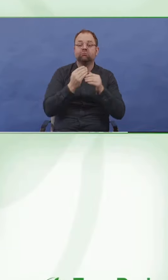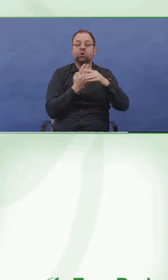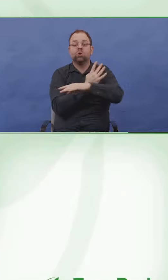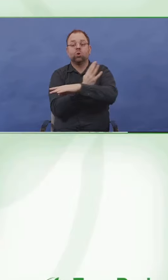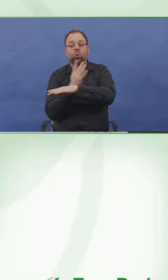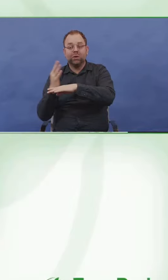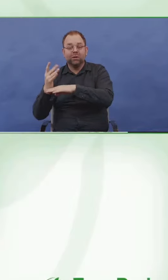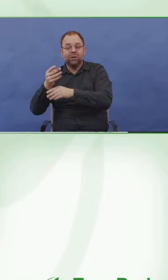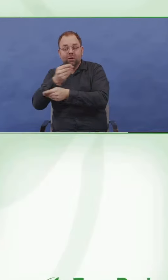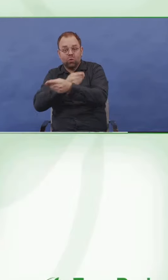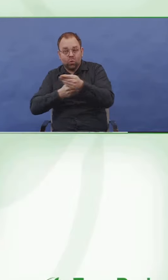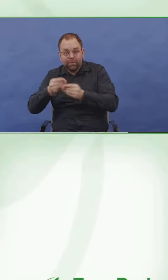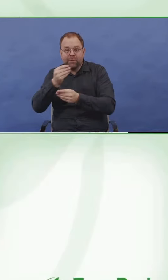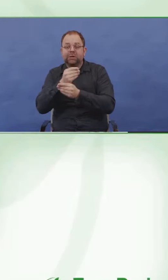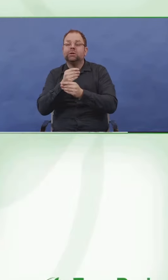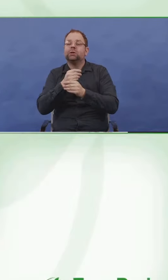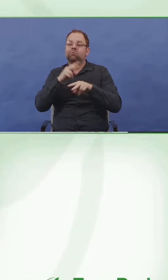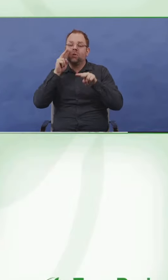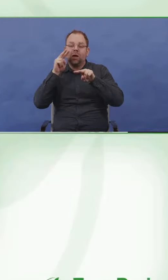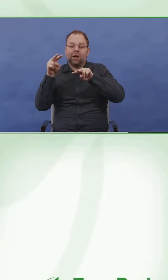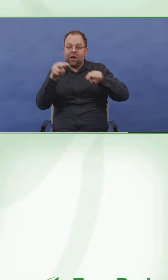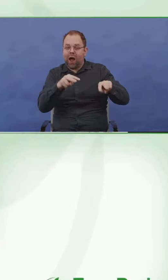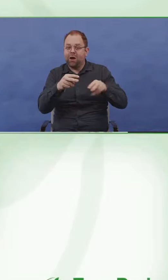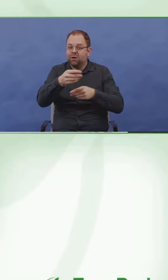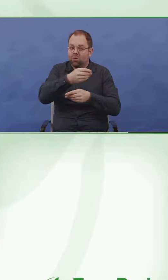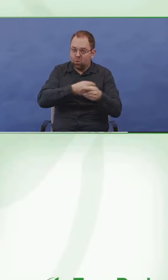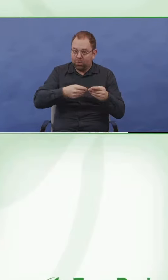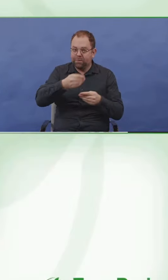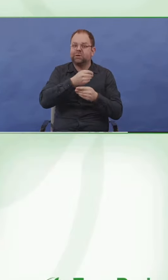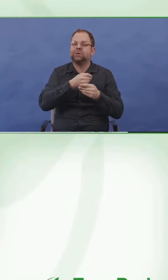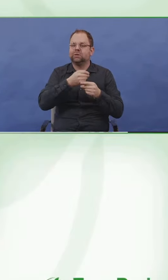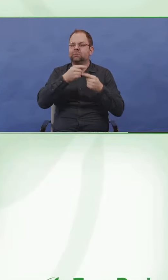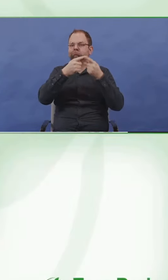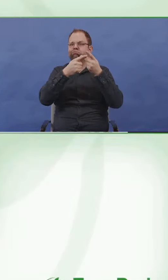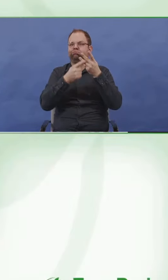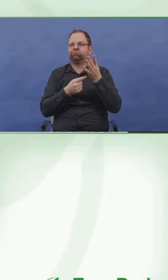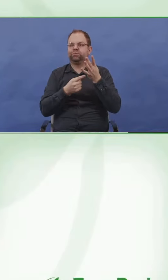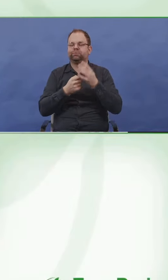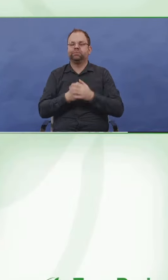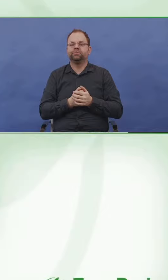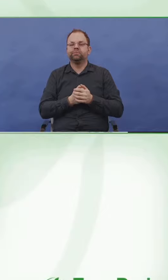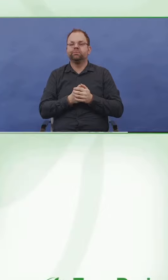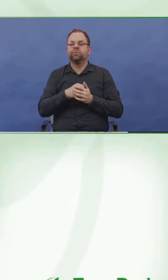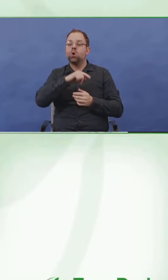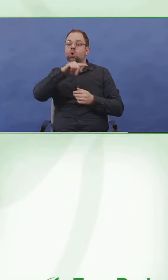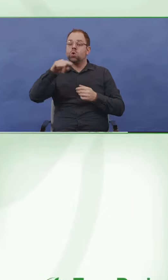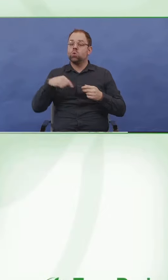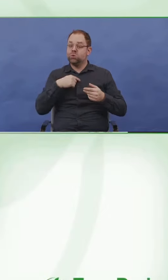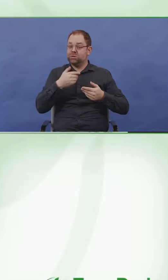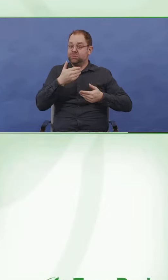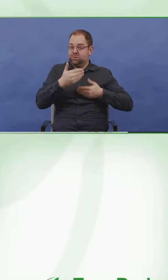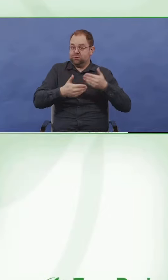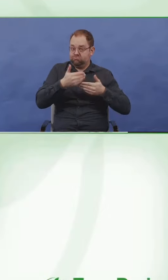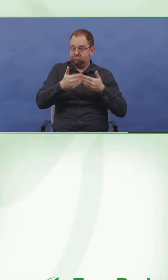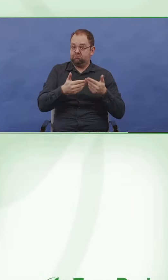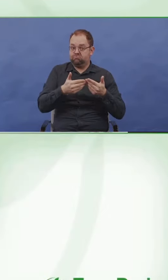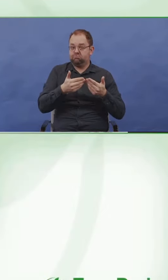simulator so we try to help governments to understand what is the investment amount we should call it investment, what is the